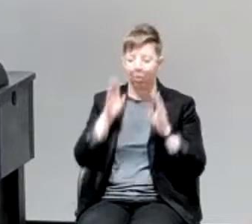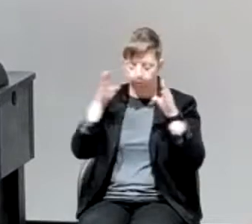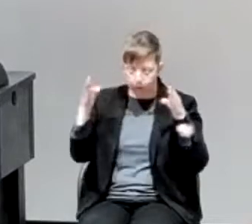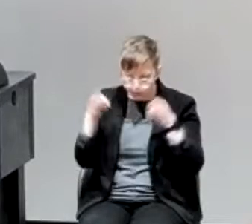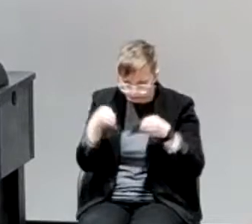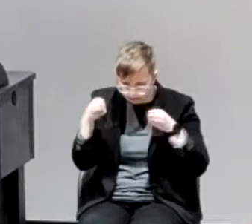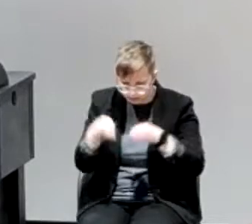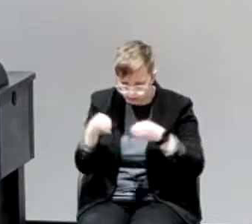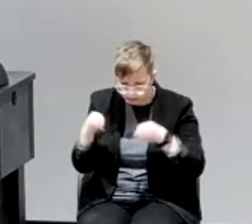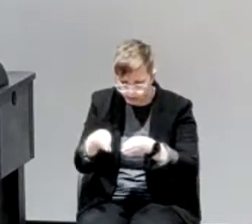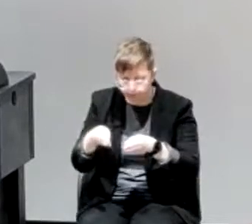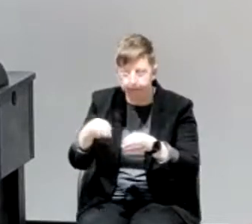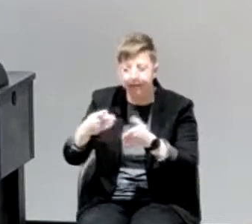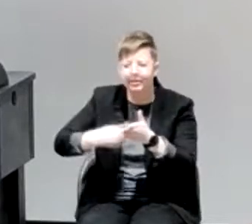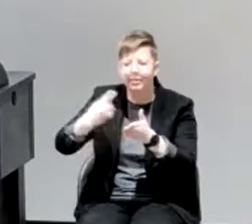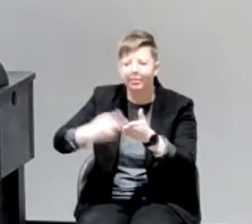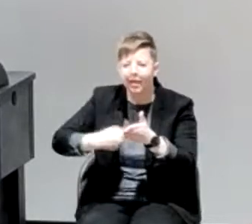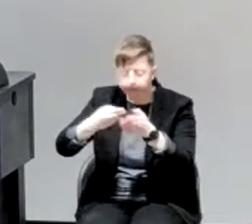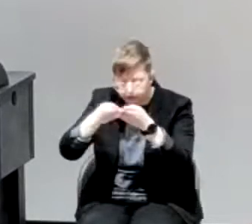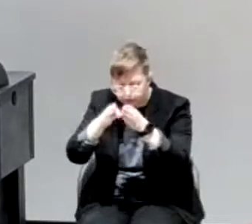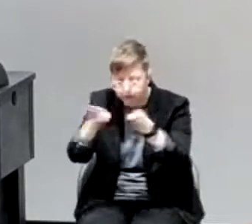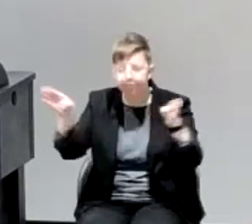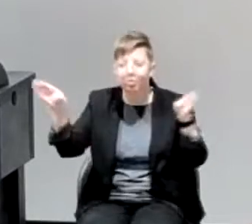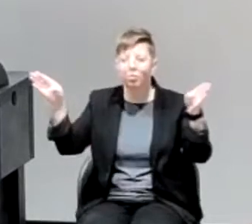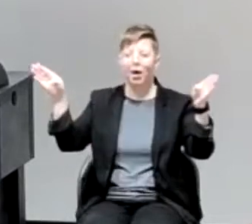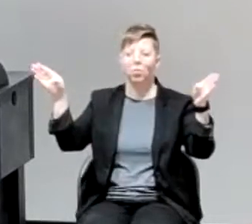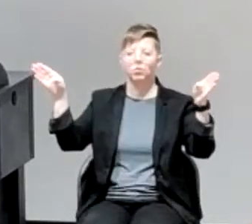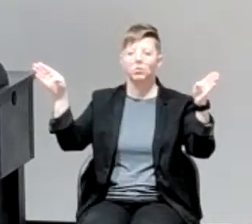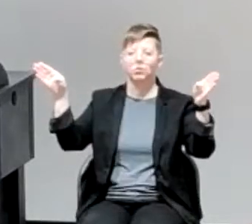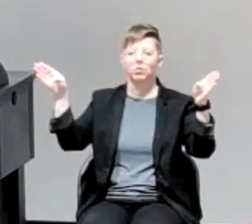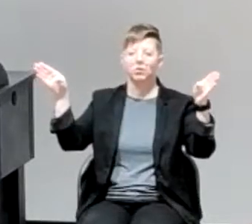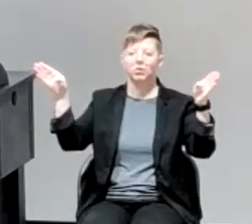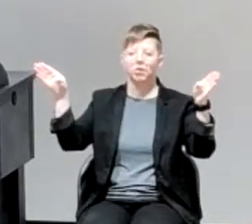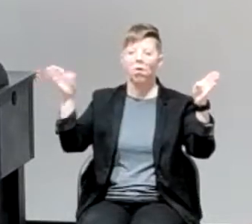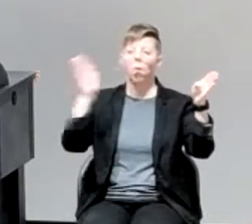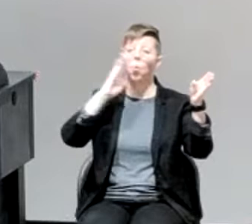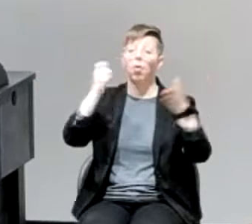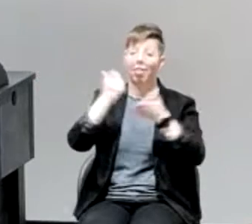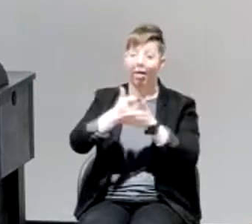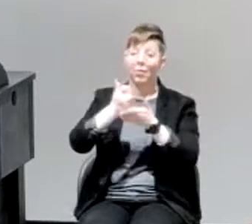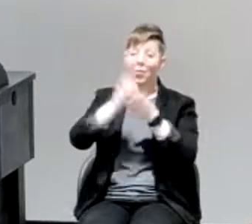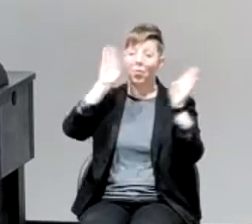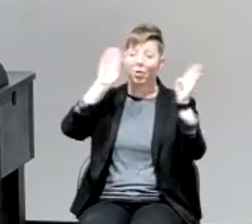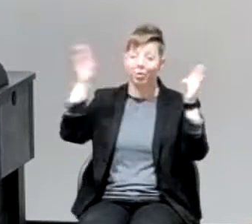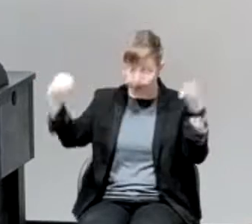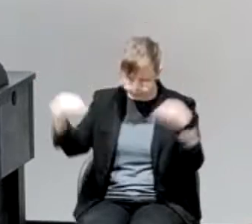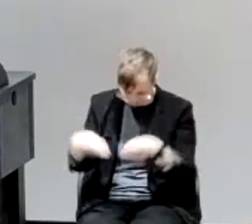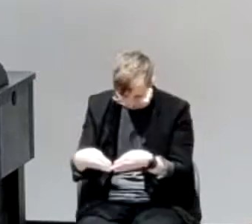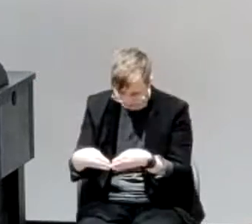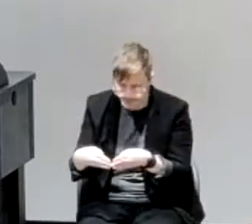So I will leave you finally with zoom out periodically. I just think it's healthy.